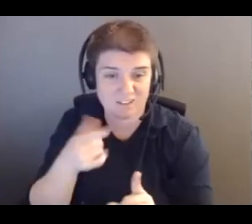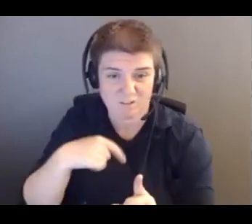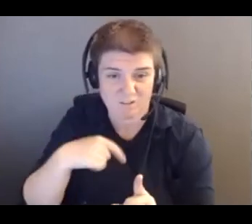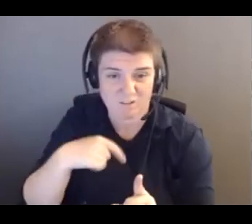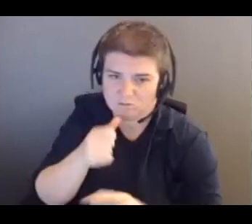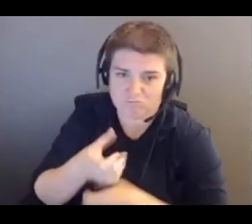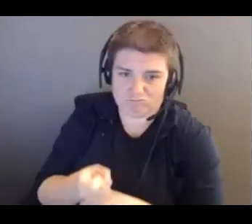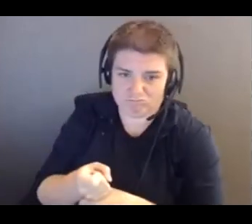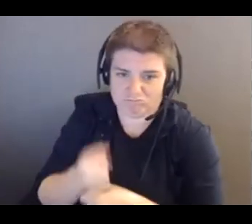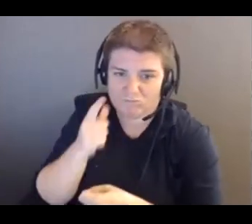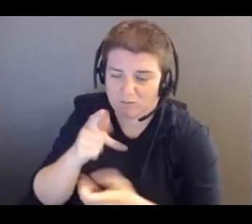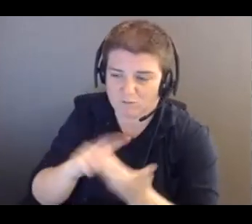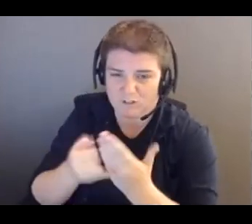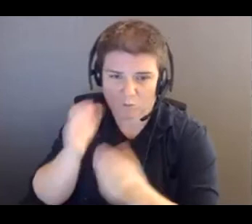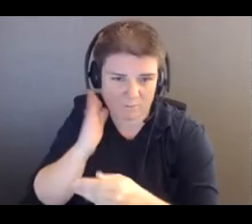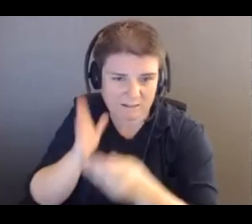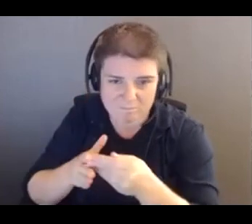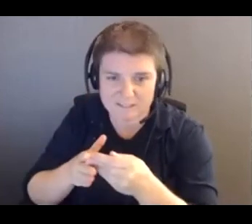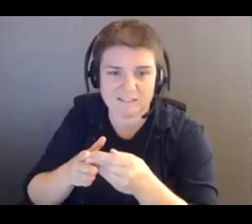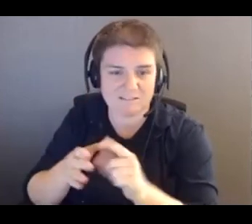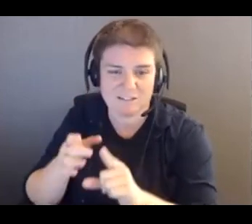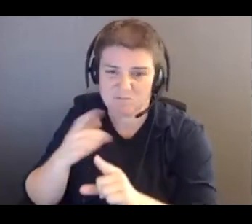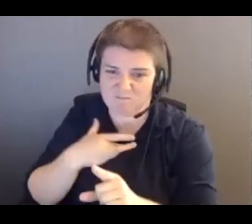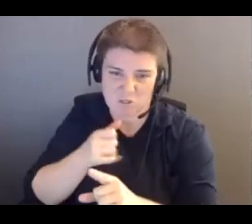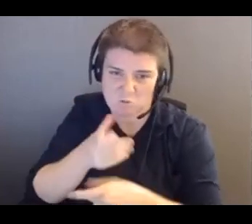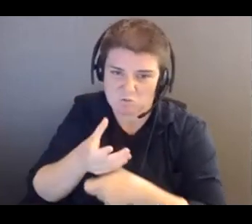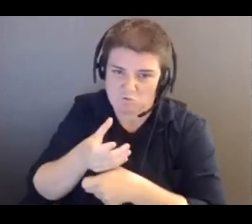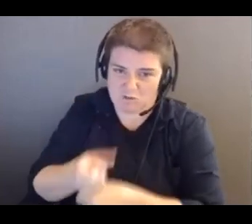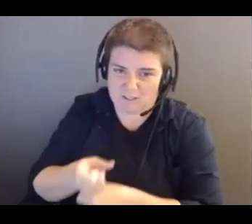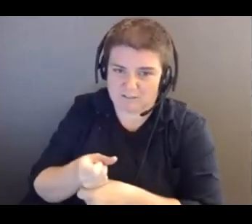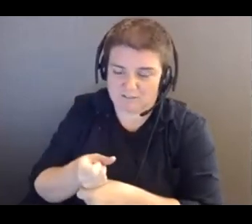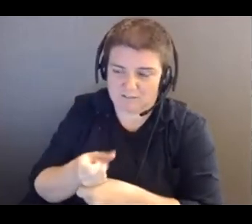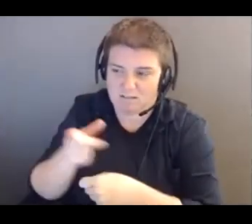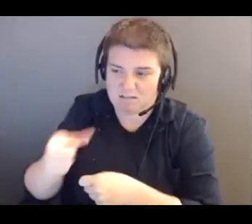that the project will be completed as described and that the applicant will reach their goals.